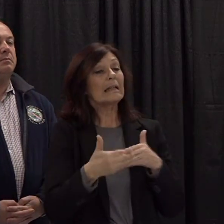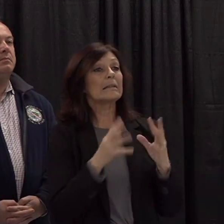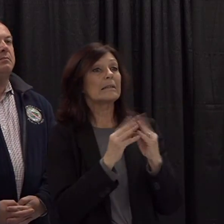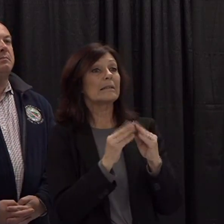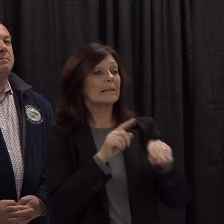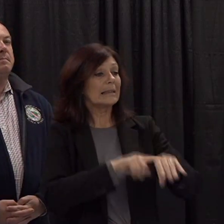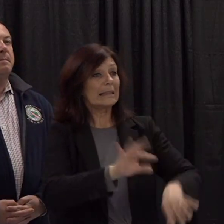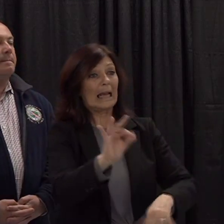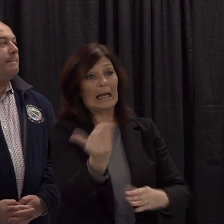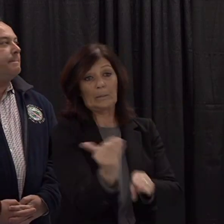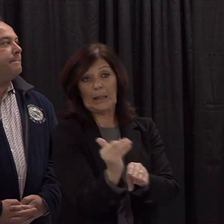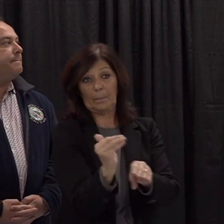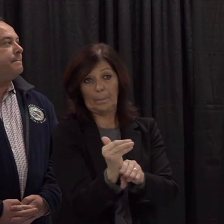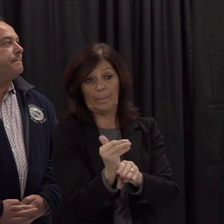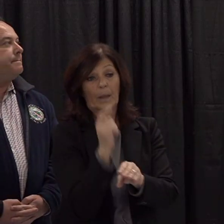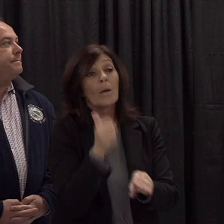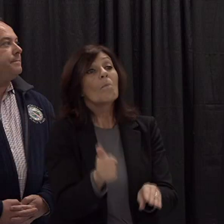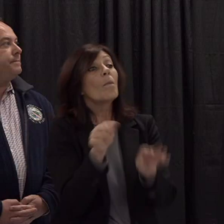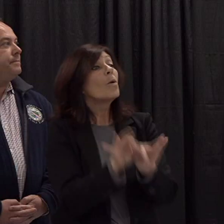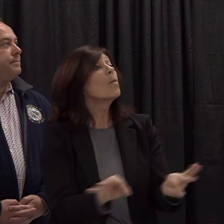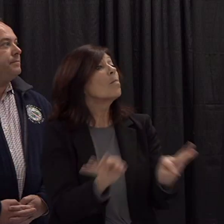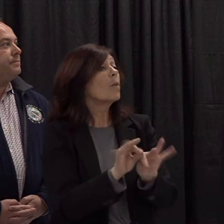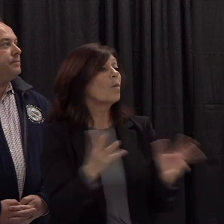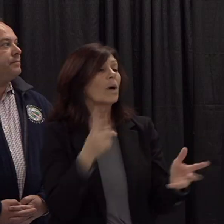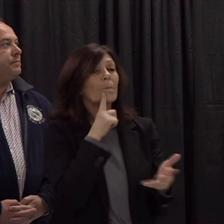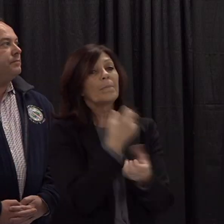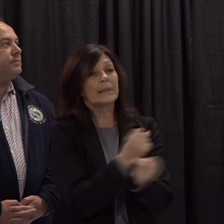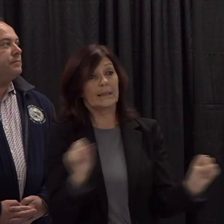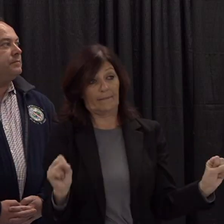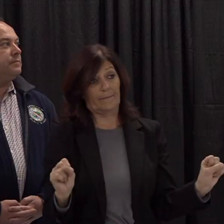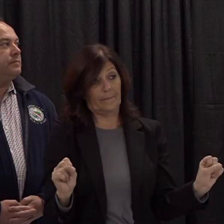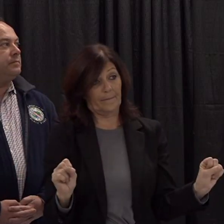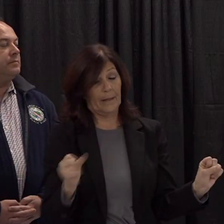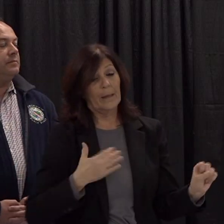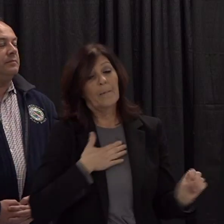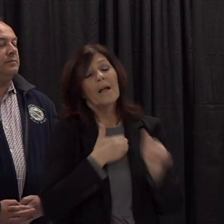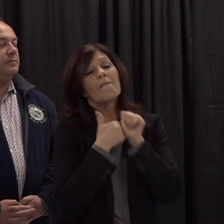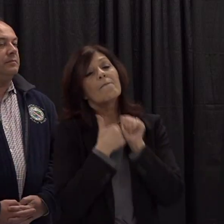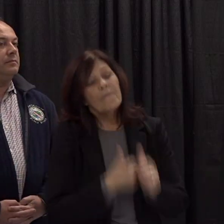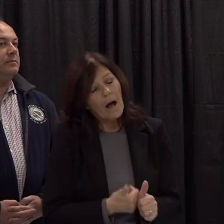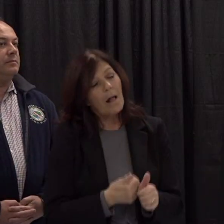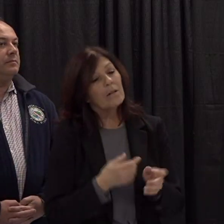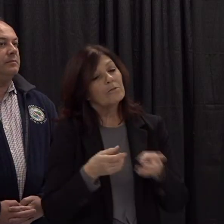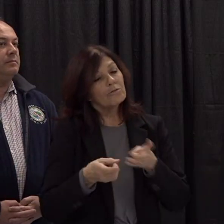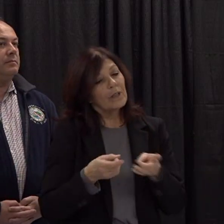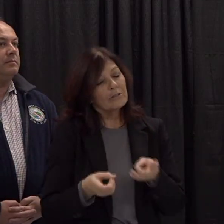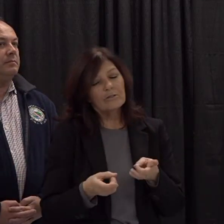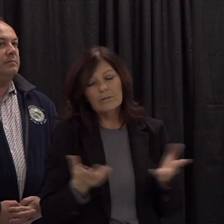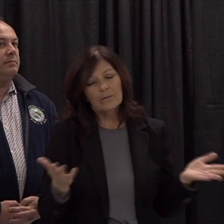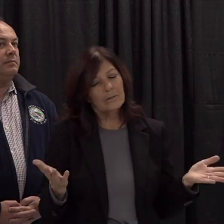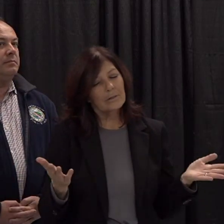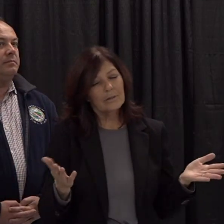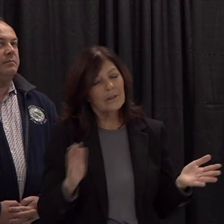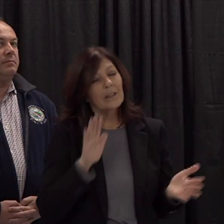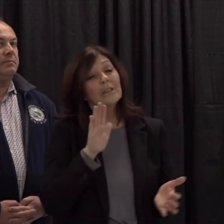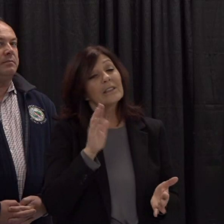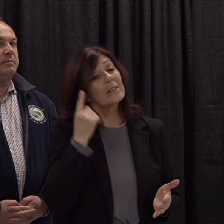9:00 PM and the most important thing to everyone is to be safe and well. Please follow the directions of all because it is in your own